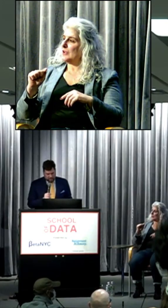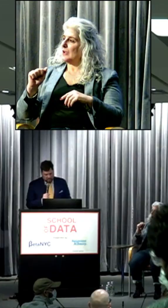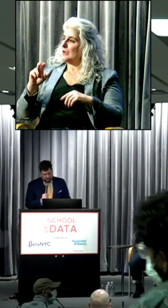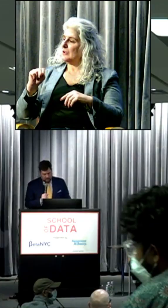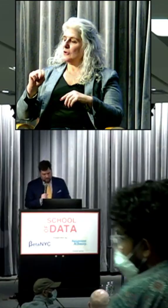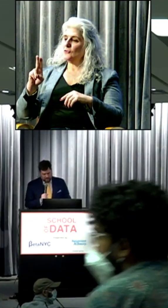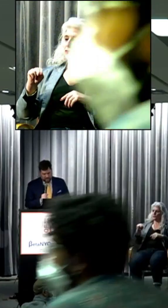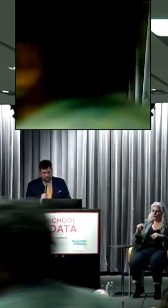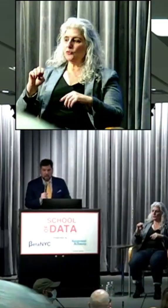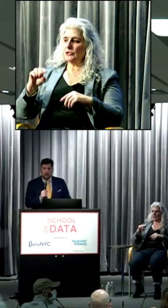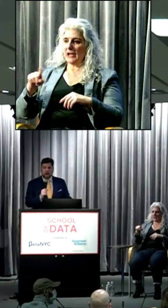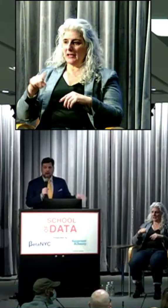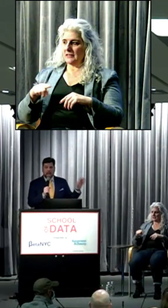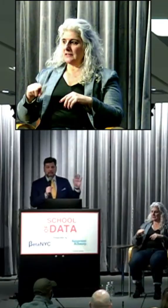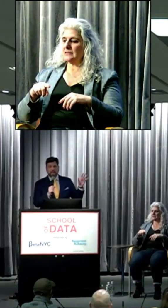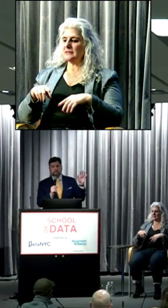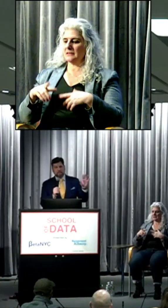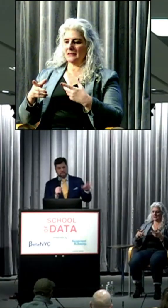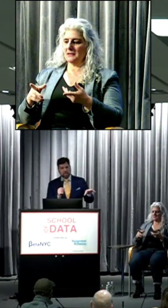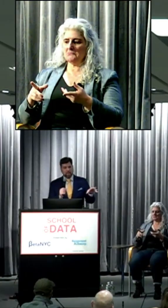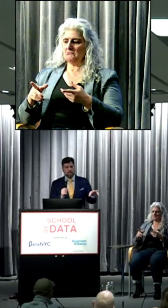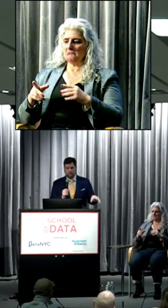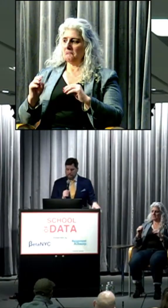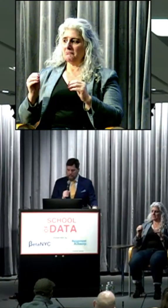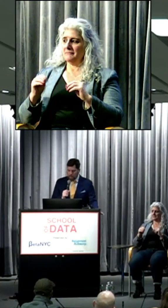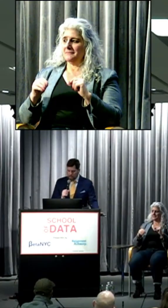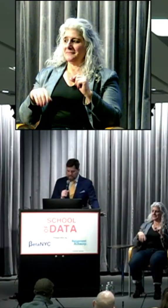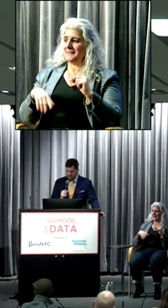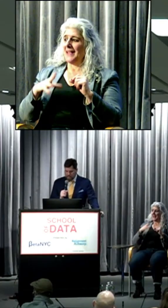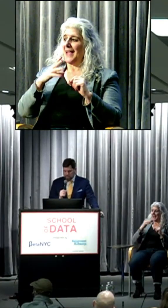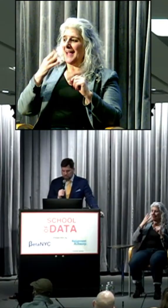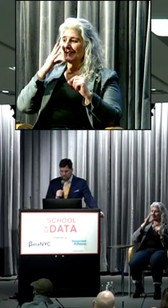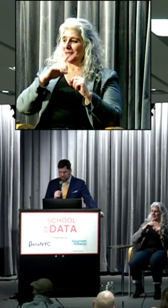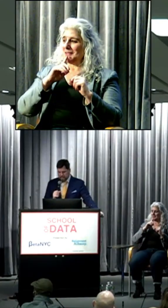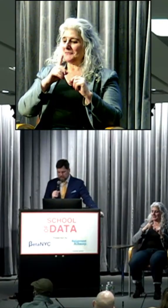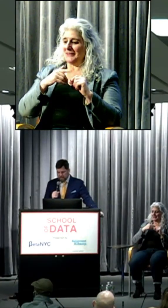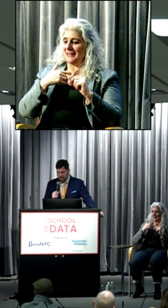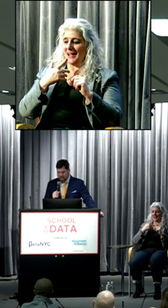New Yorkers to experience the city as an engineered environment where past choices shape